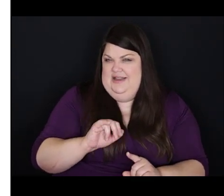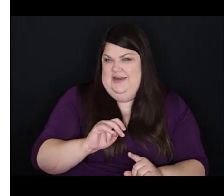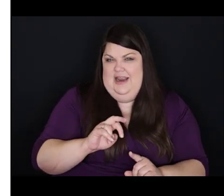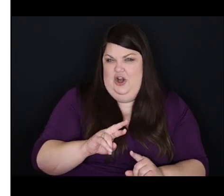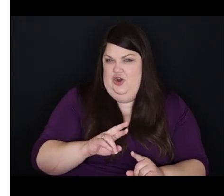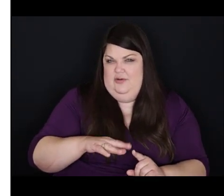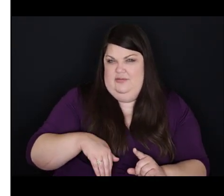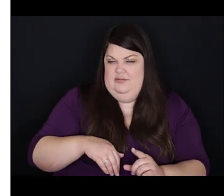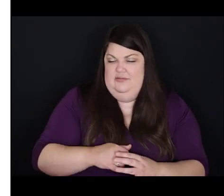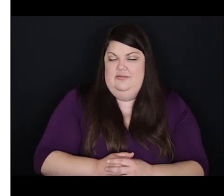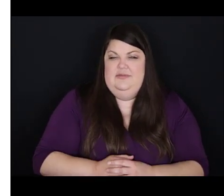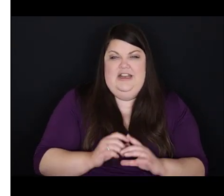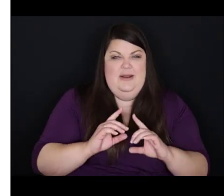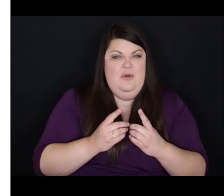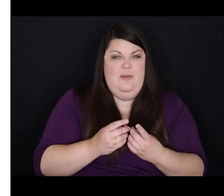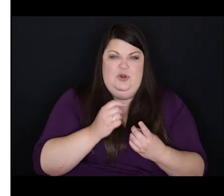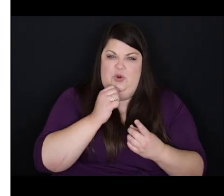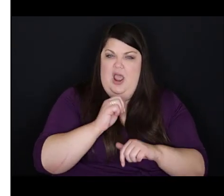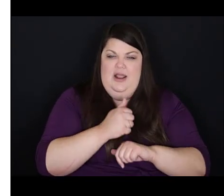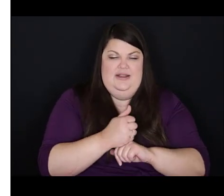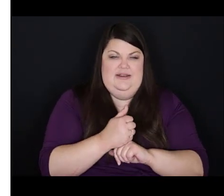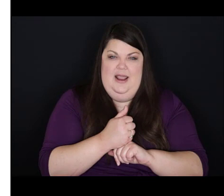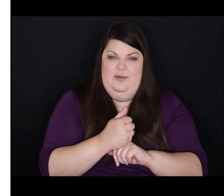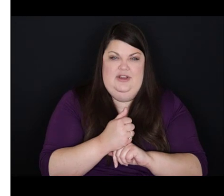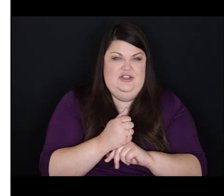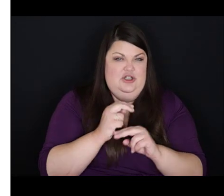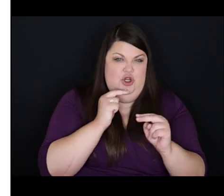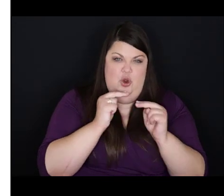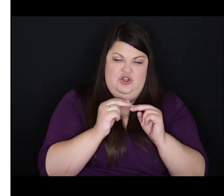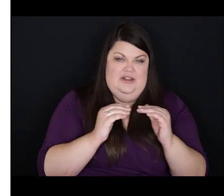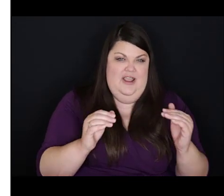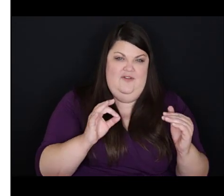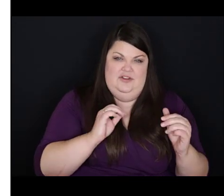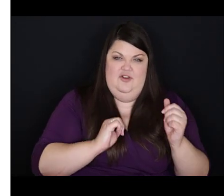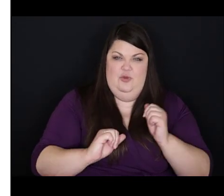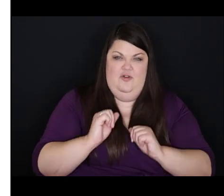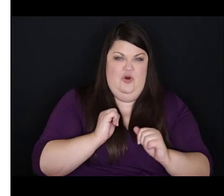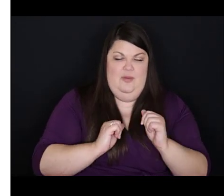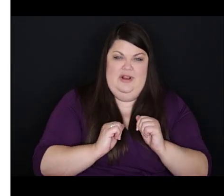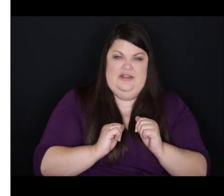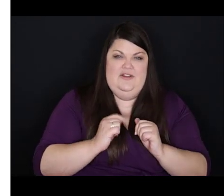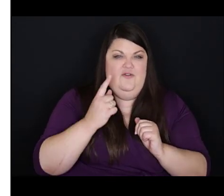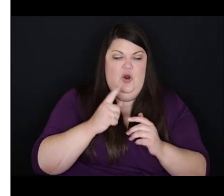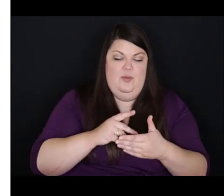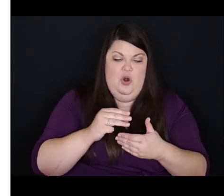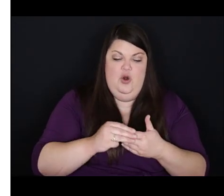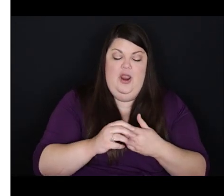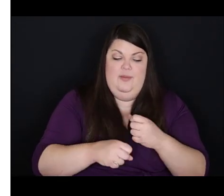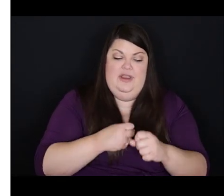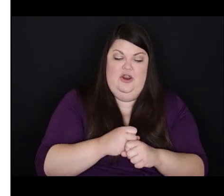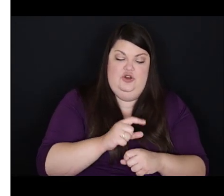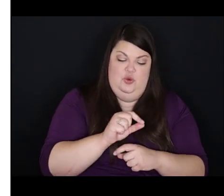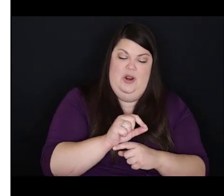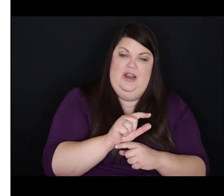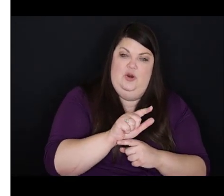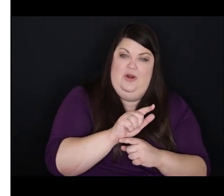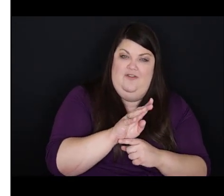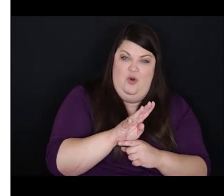and the departments will not establish negotiated levels of performance for program years 2024 and